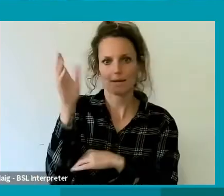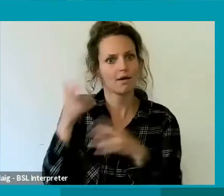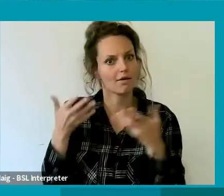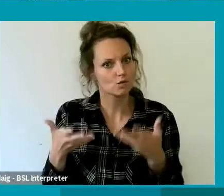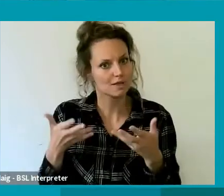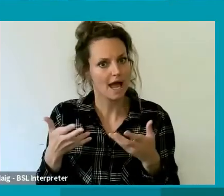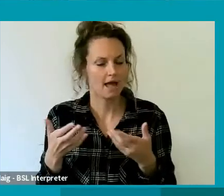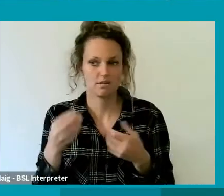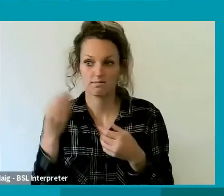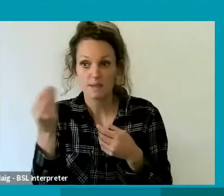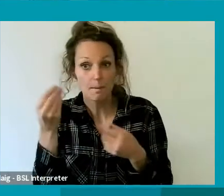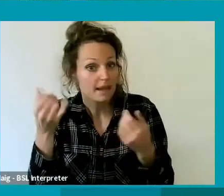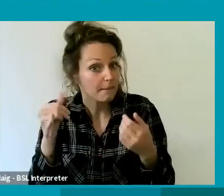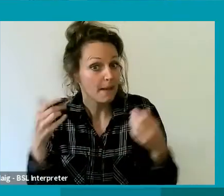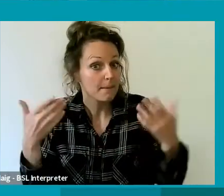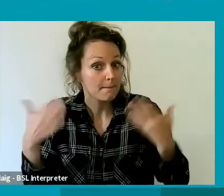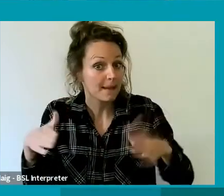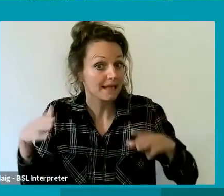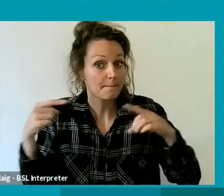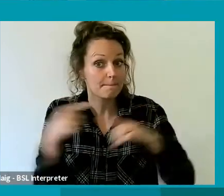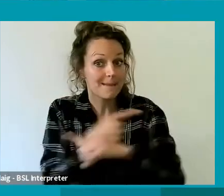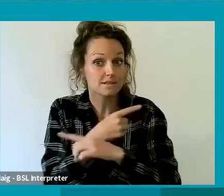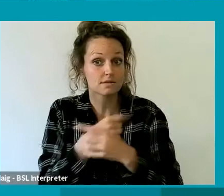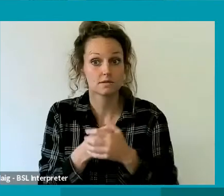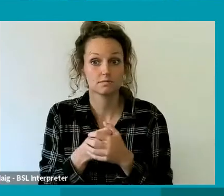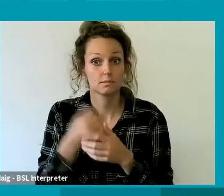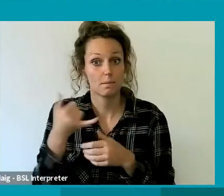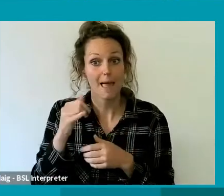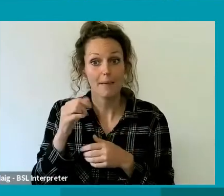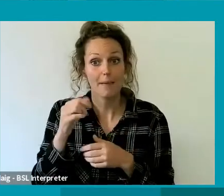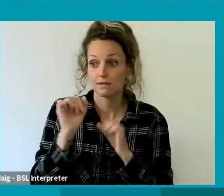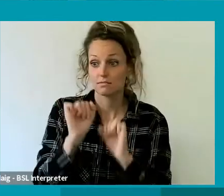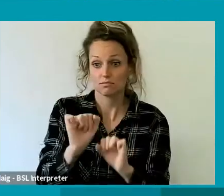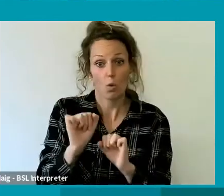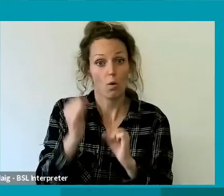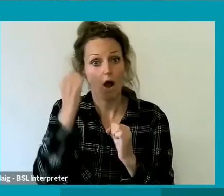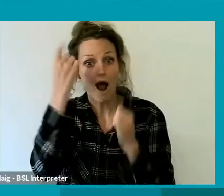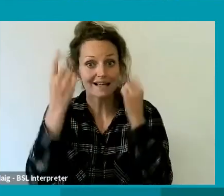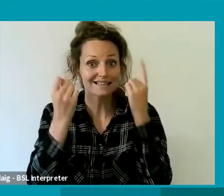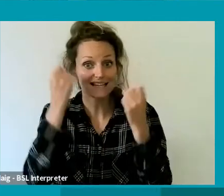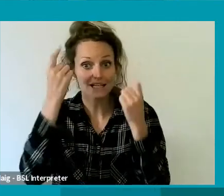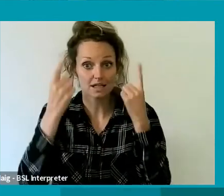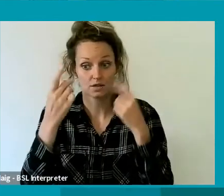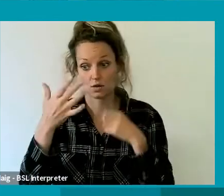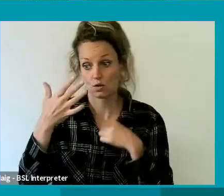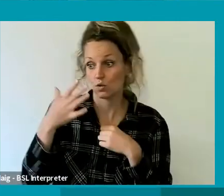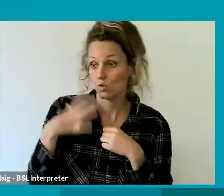Maybe you have some insights or you would like some webinars on other things, so please do share that with us.